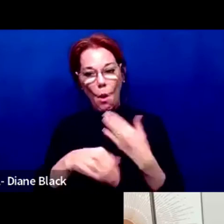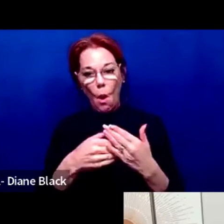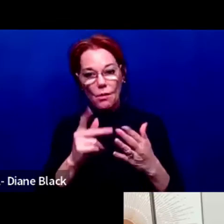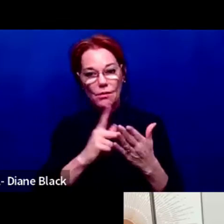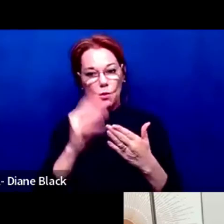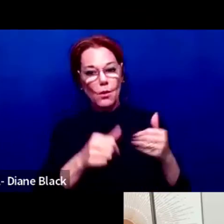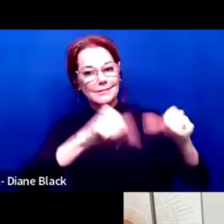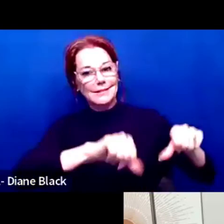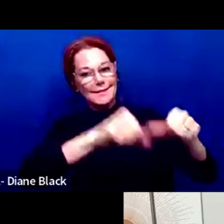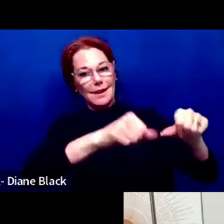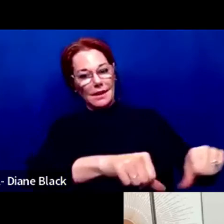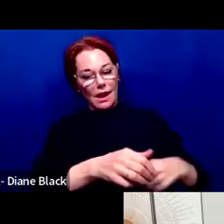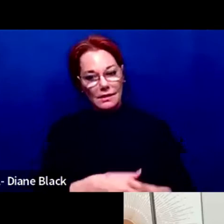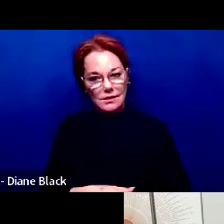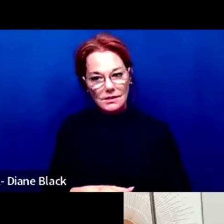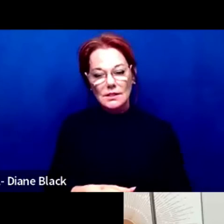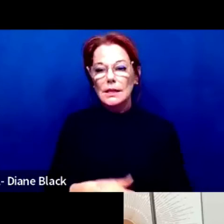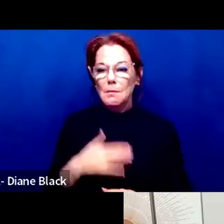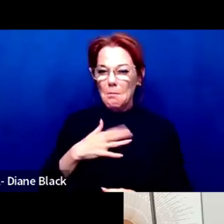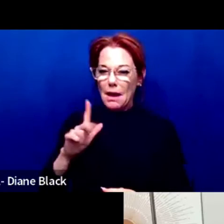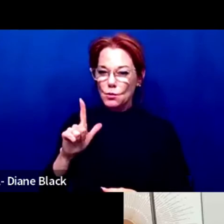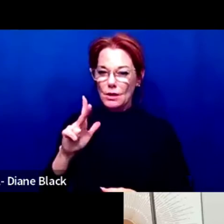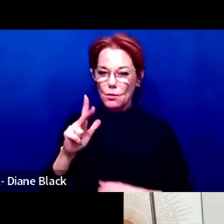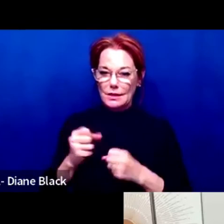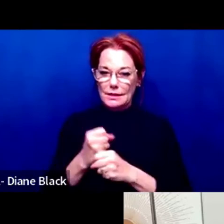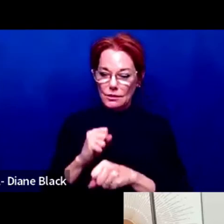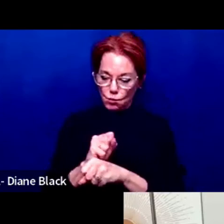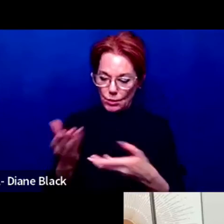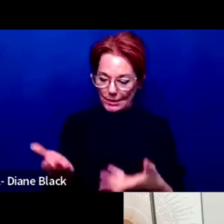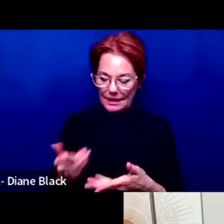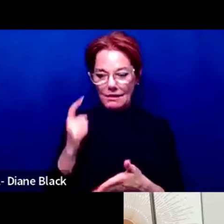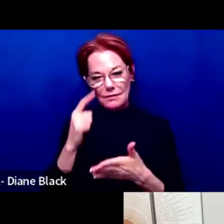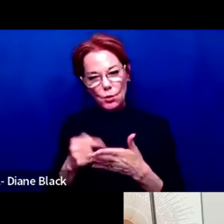I think that there has been some improvement on this. But one of the most common things I've heard since I walked in the